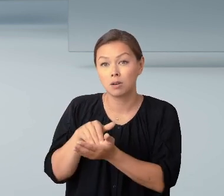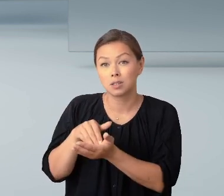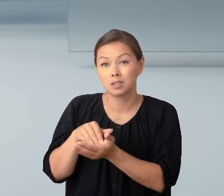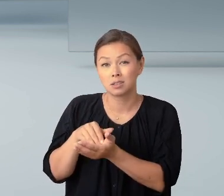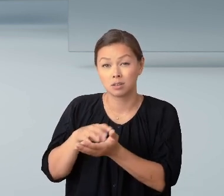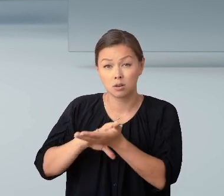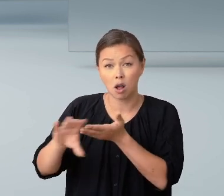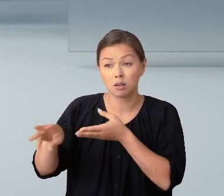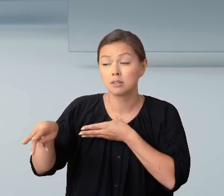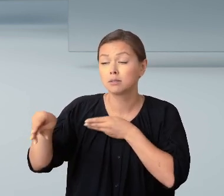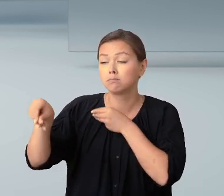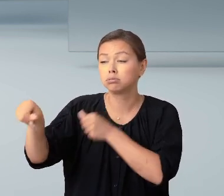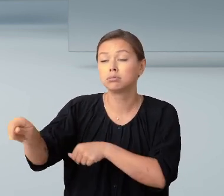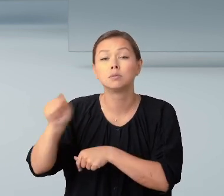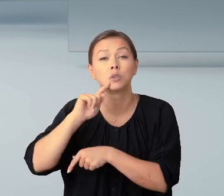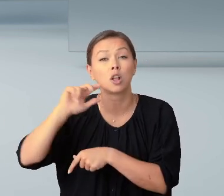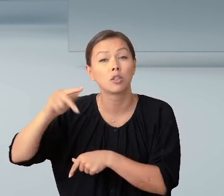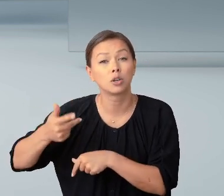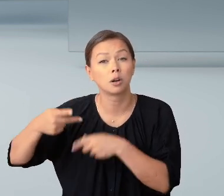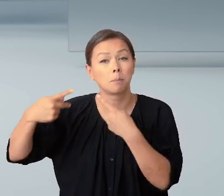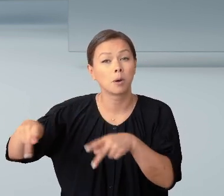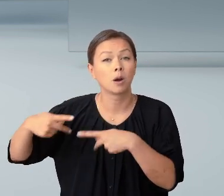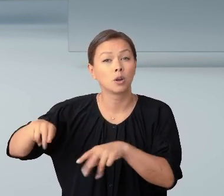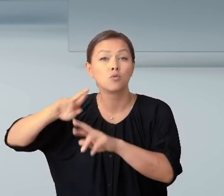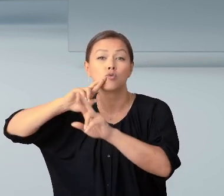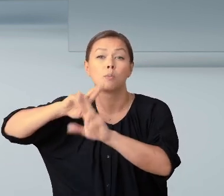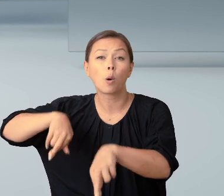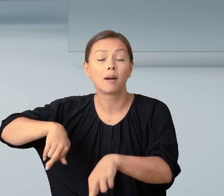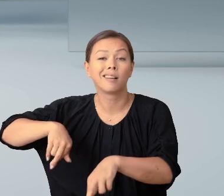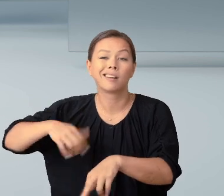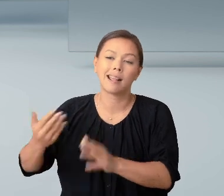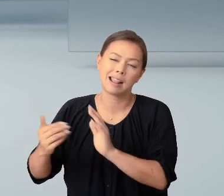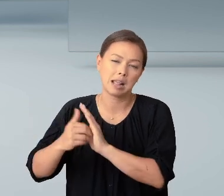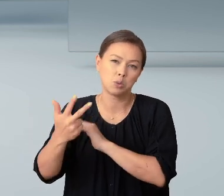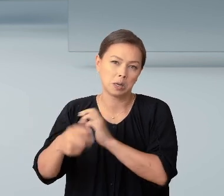reporting spends over 3 years again. And, you know, even avoidance